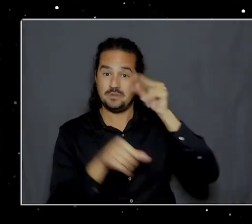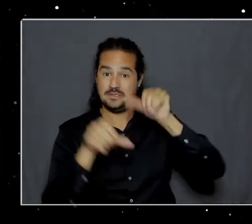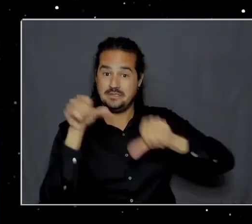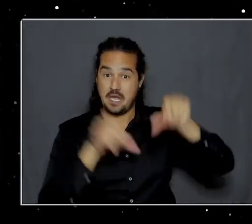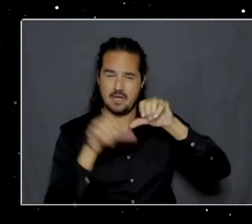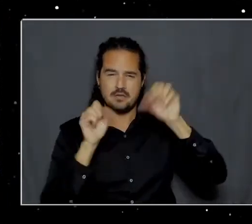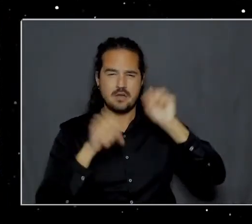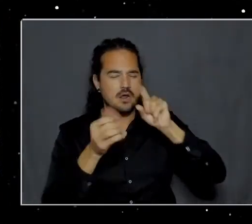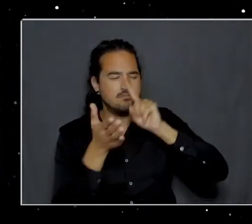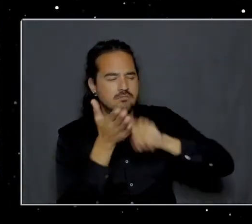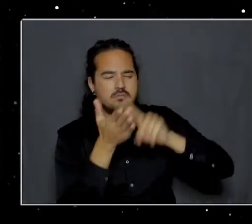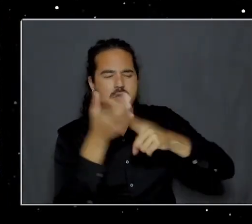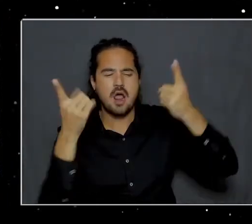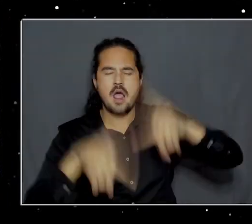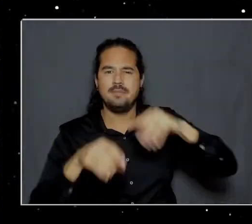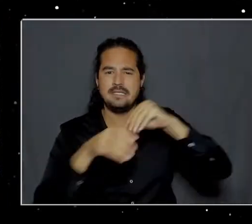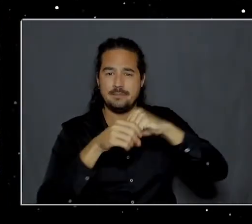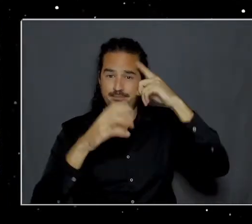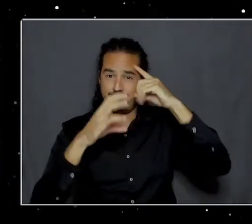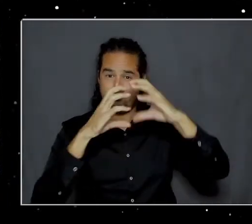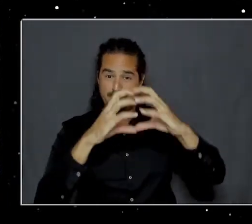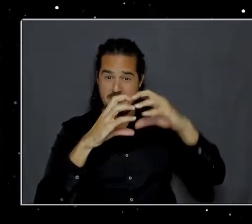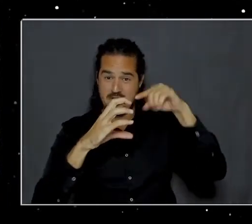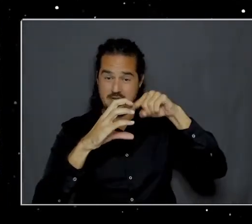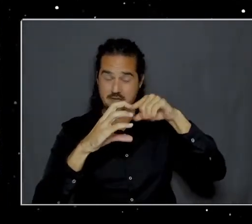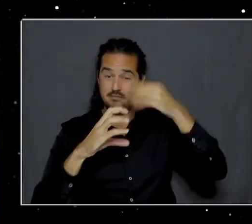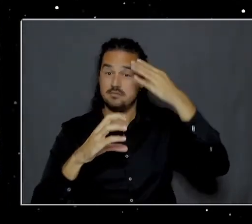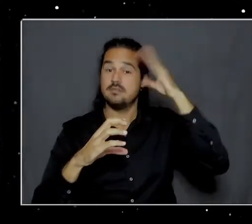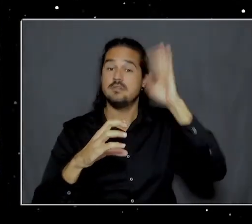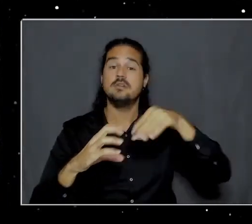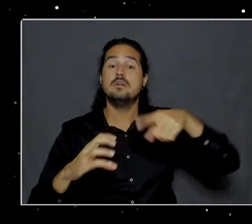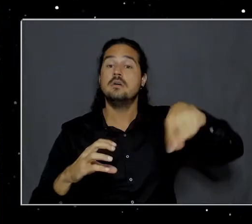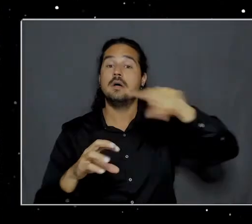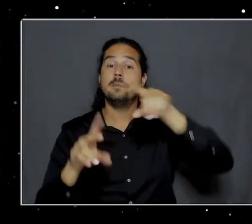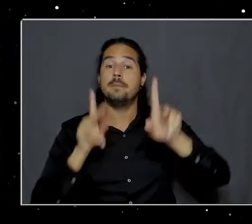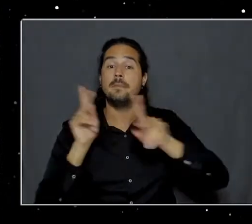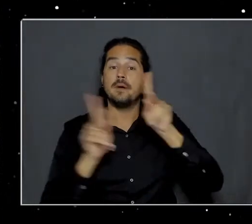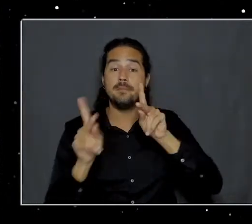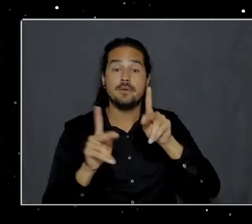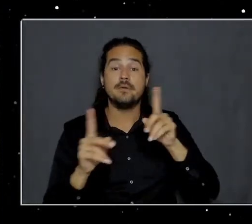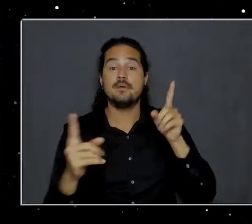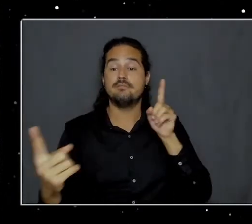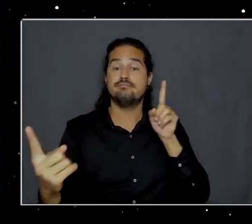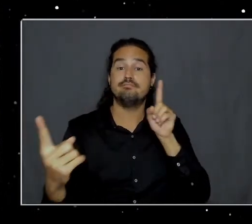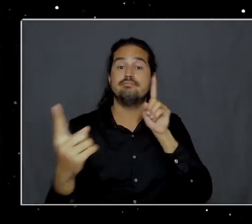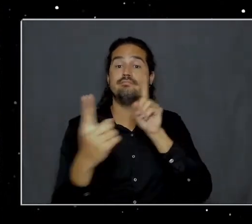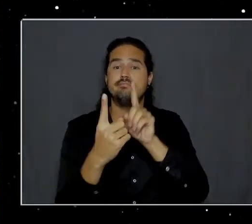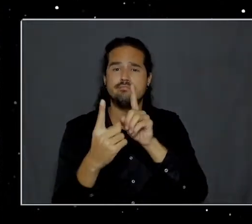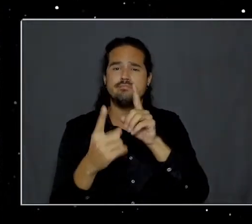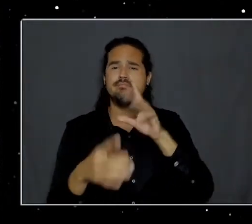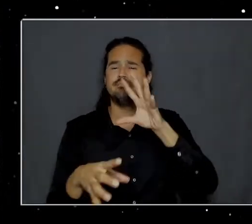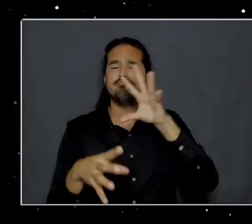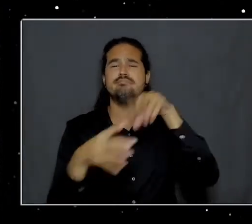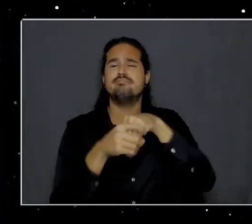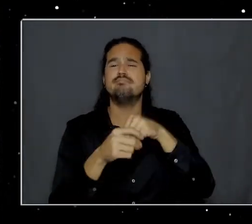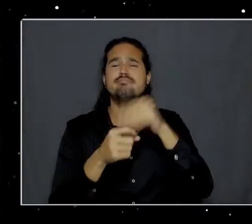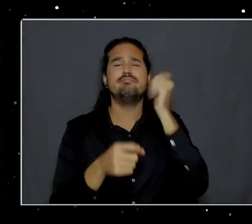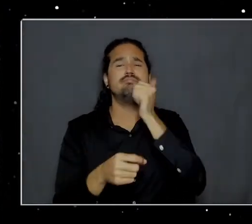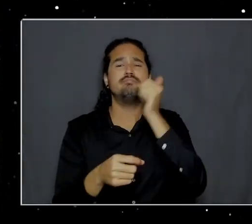THE BRAIN, WE KNOW THAT WE ARE WIRED TO RECOGNIZE ANOTHER HUMAN